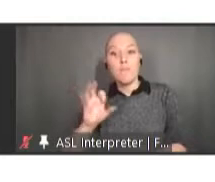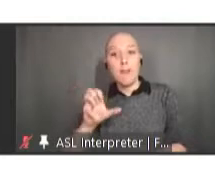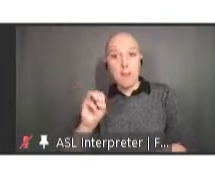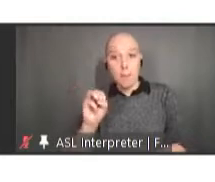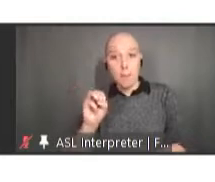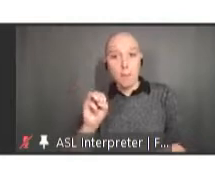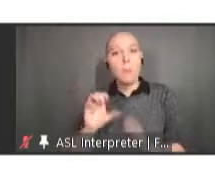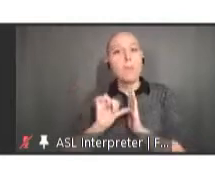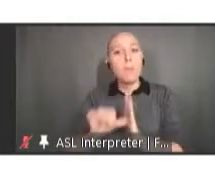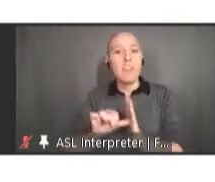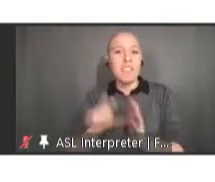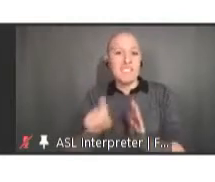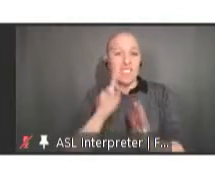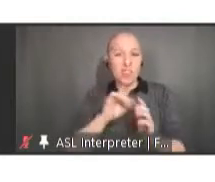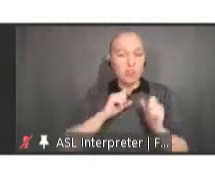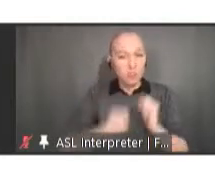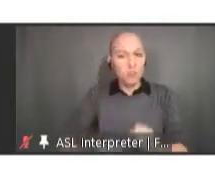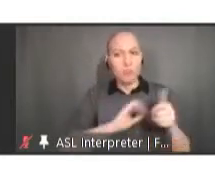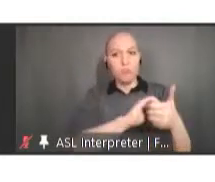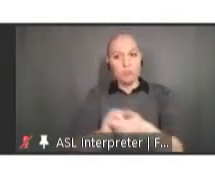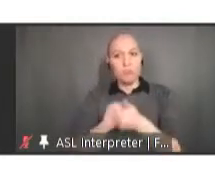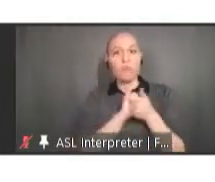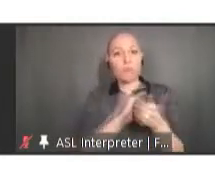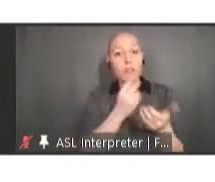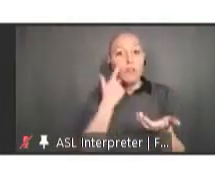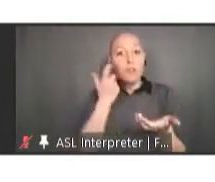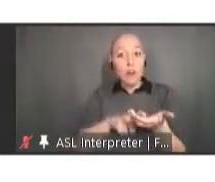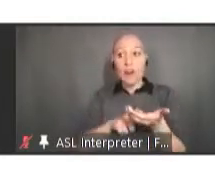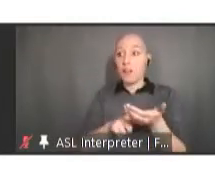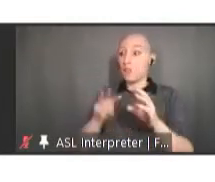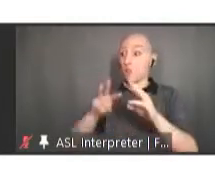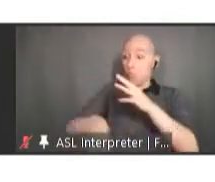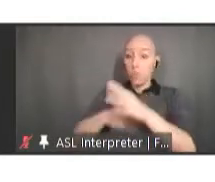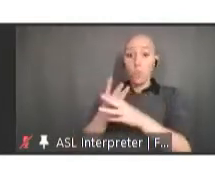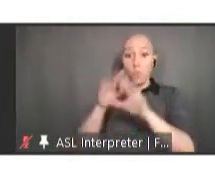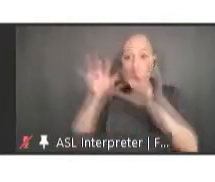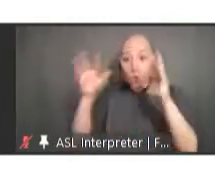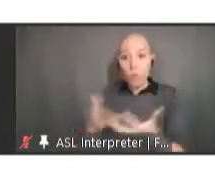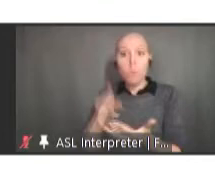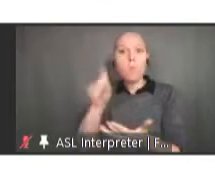the critical need to consider the world in considering vaccine and vaccination policy.